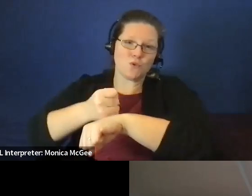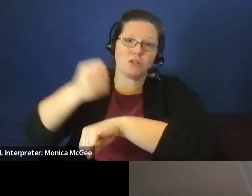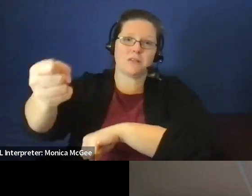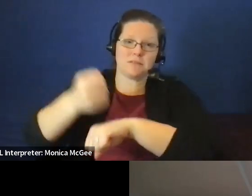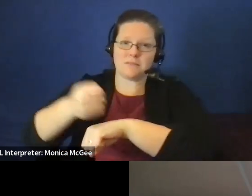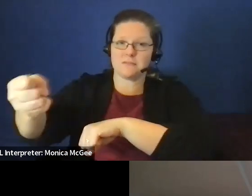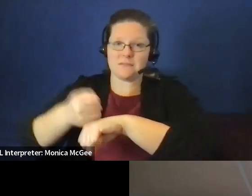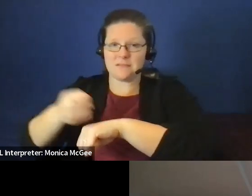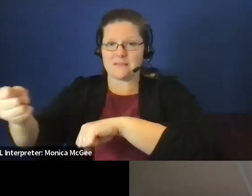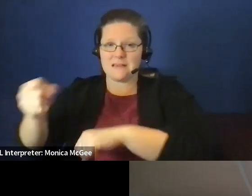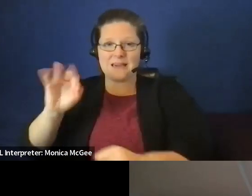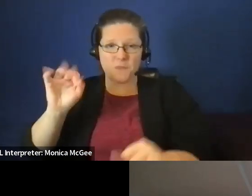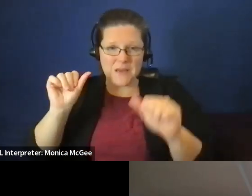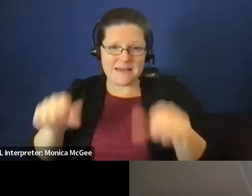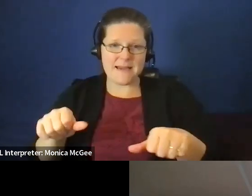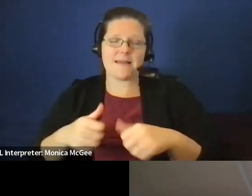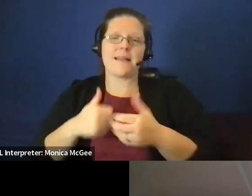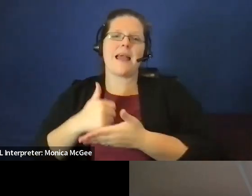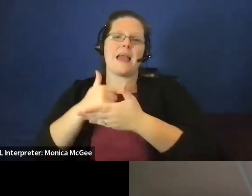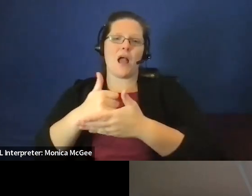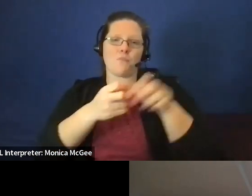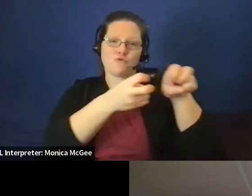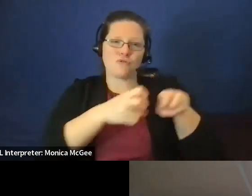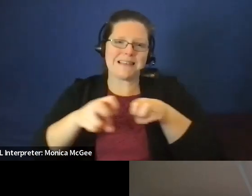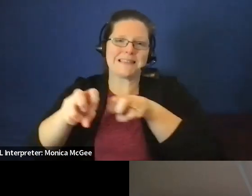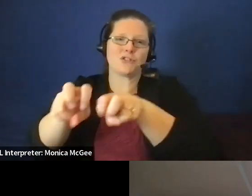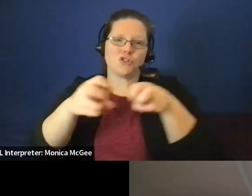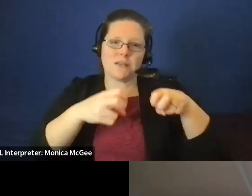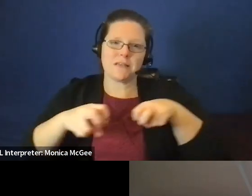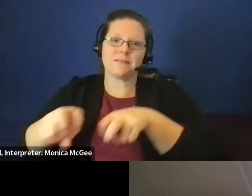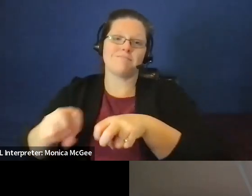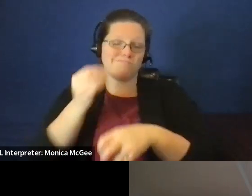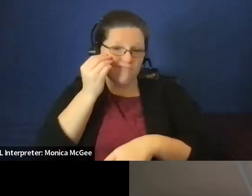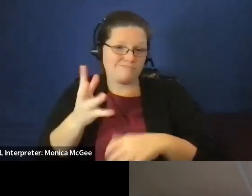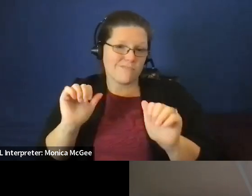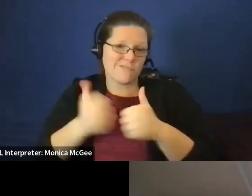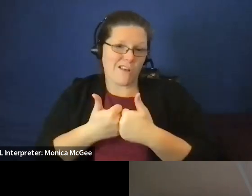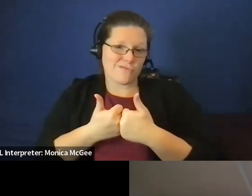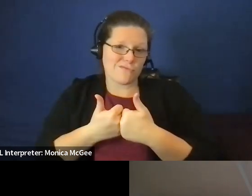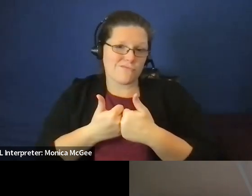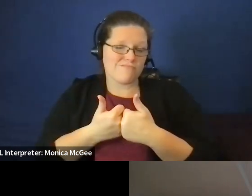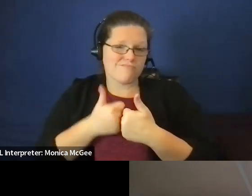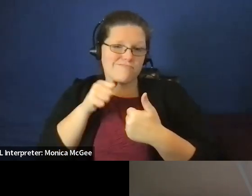everybody together, families together, so they don't get separated, stop